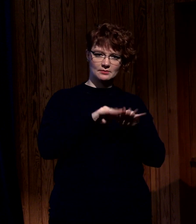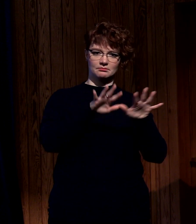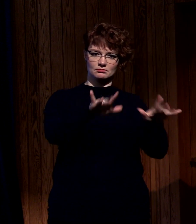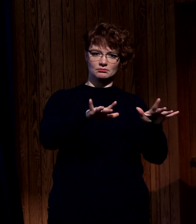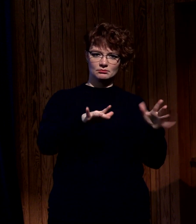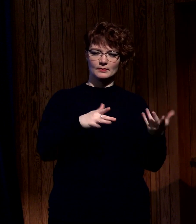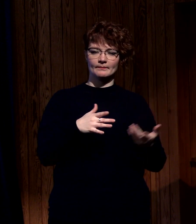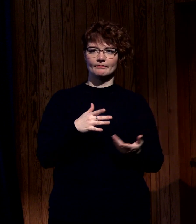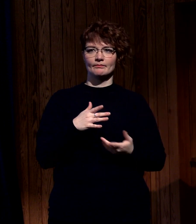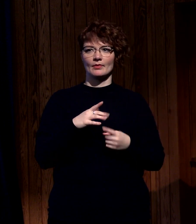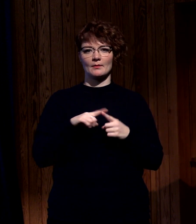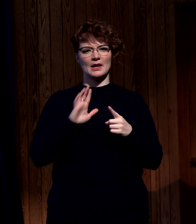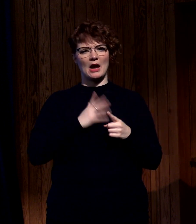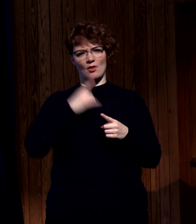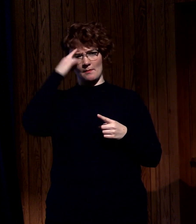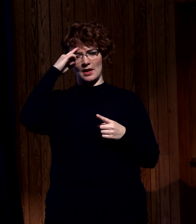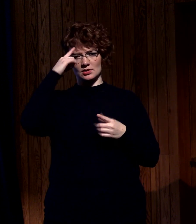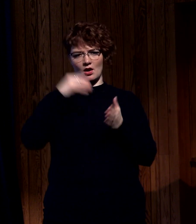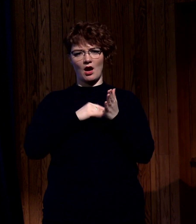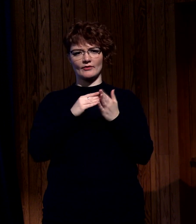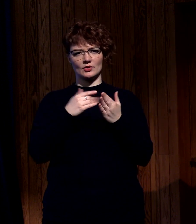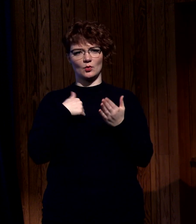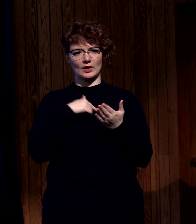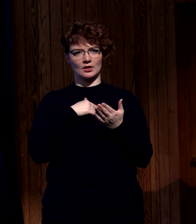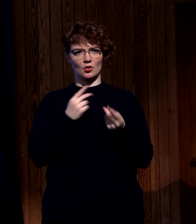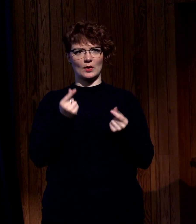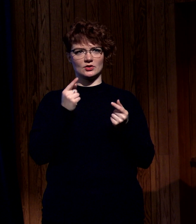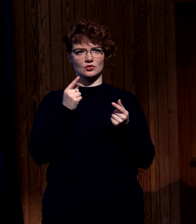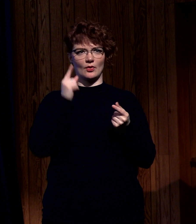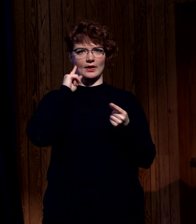but in our minds, we are often very quick to move to just the